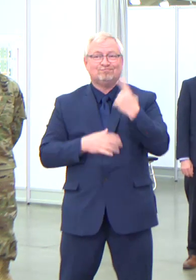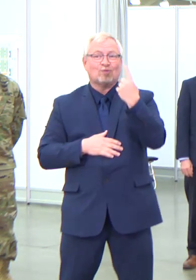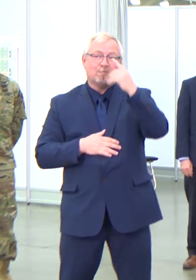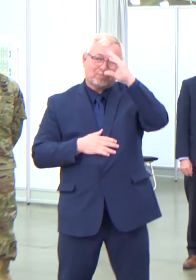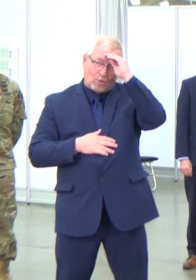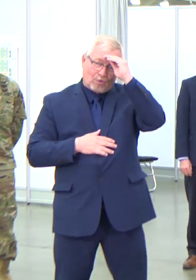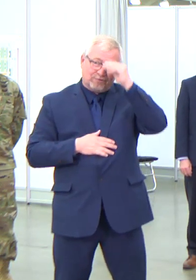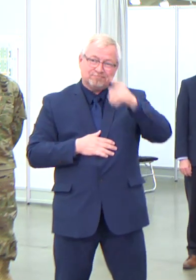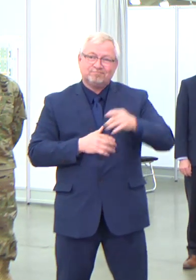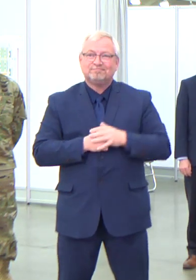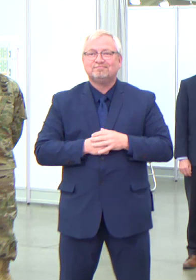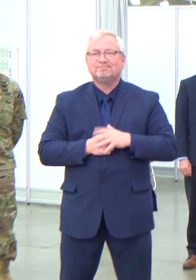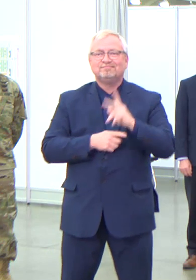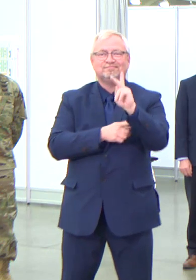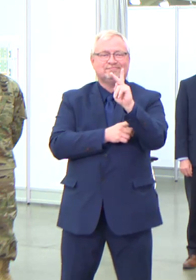like a 7-year-old boy